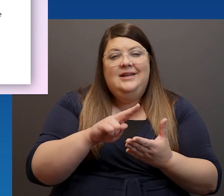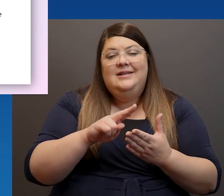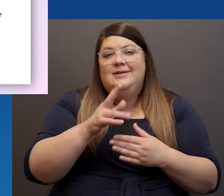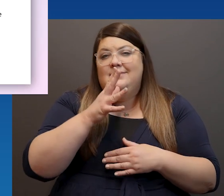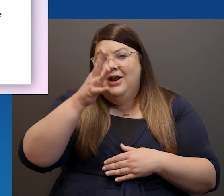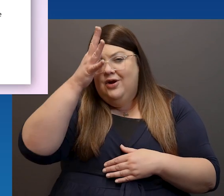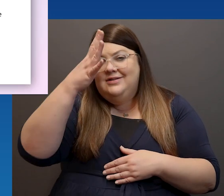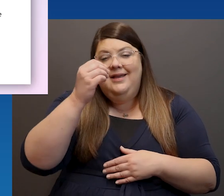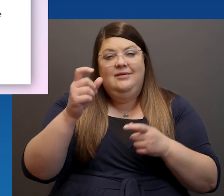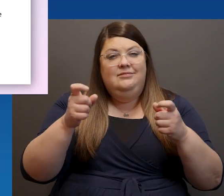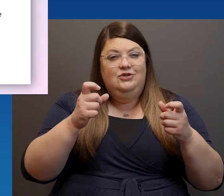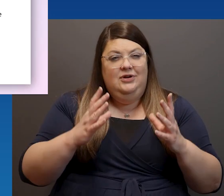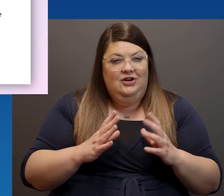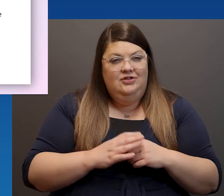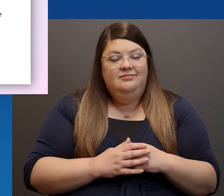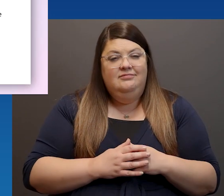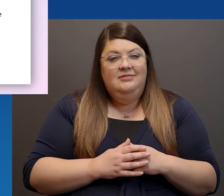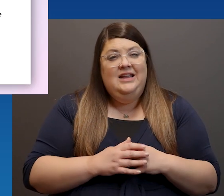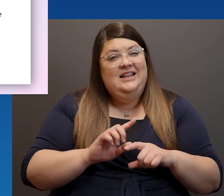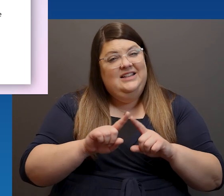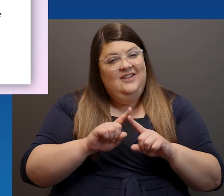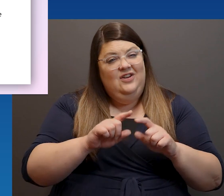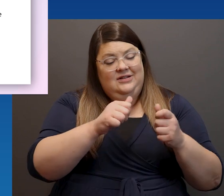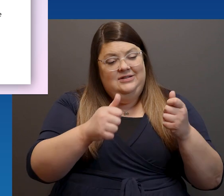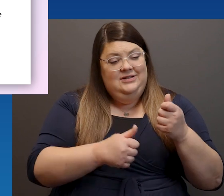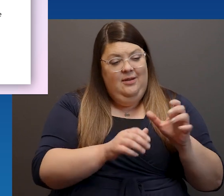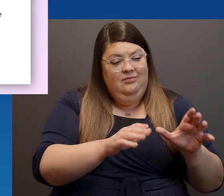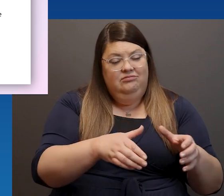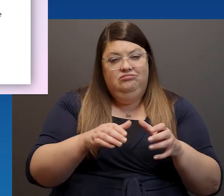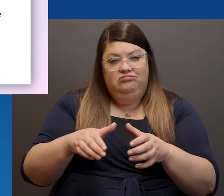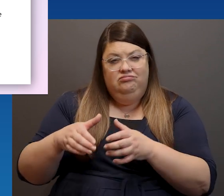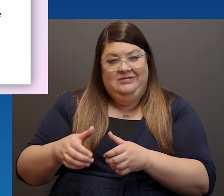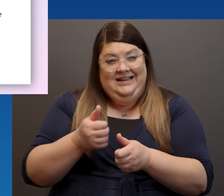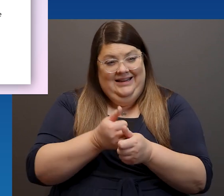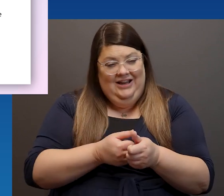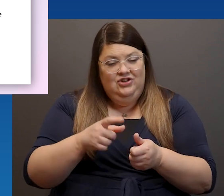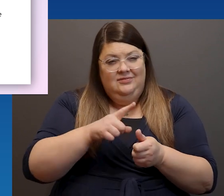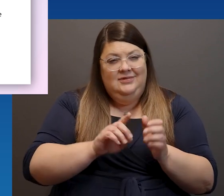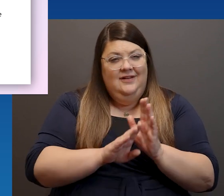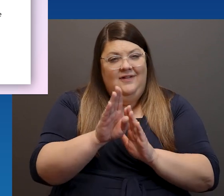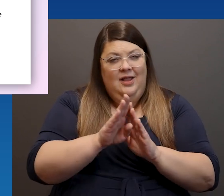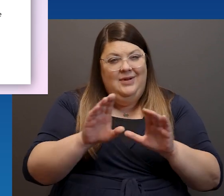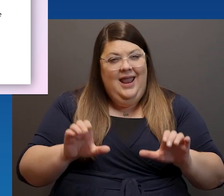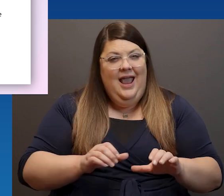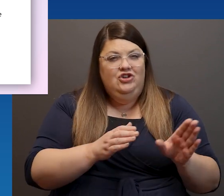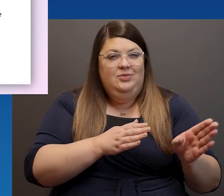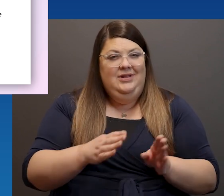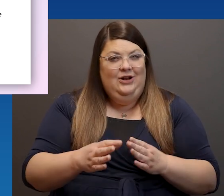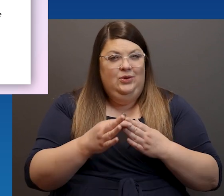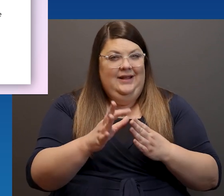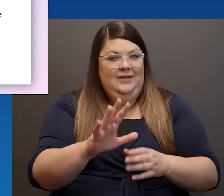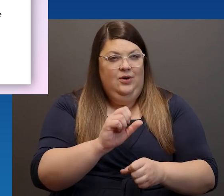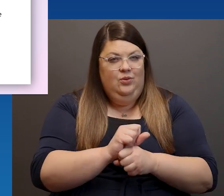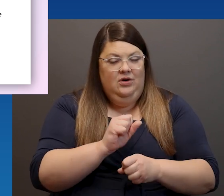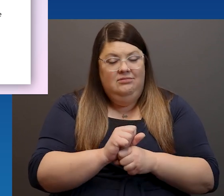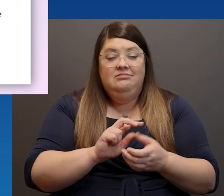There are different sub-component groups and each sub-component develops an action plan to lead their work, meaning that they develop goals